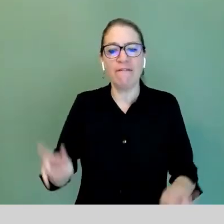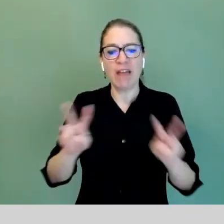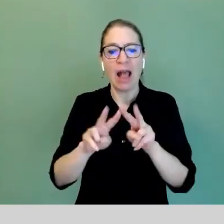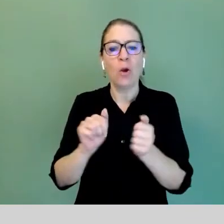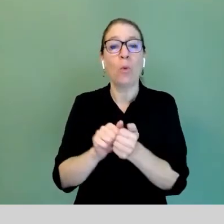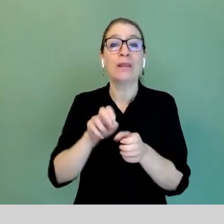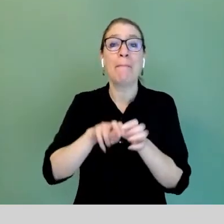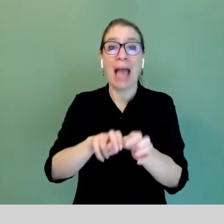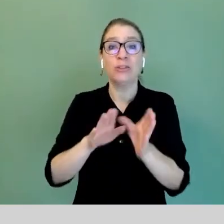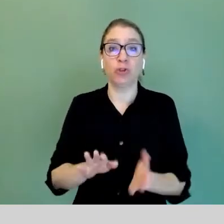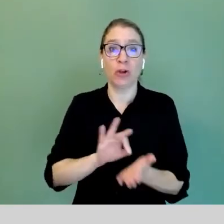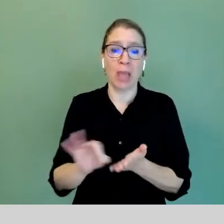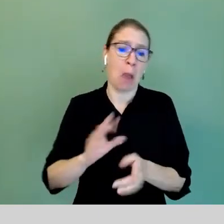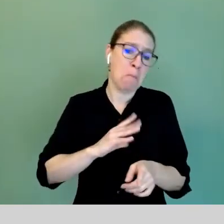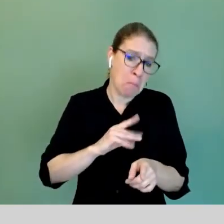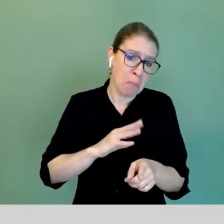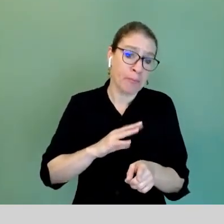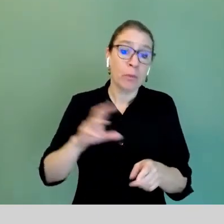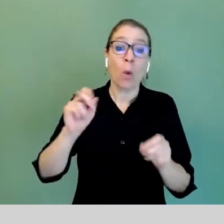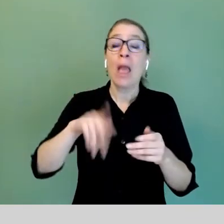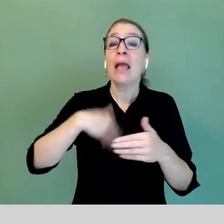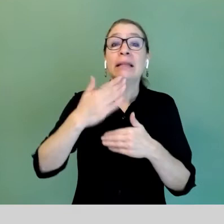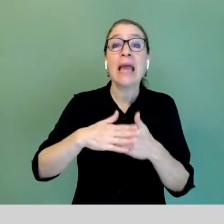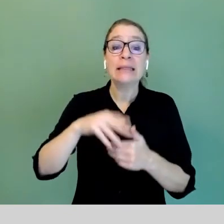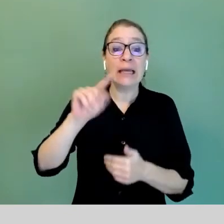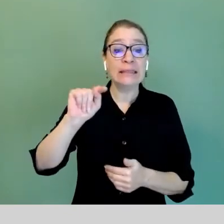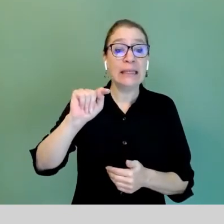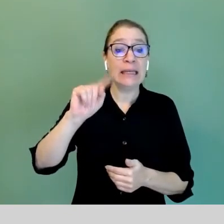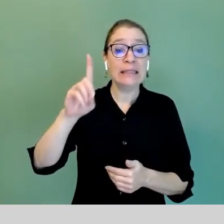So this is kind of cool. All right, next up we have TDDA.